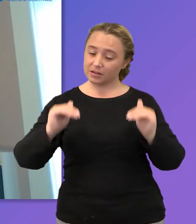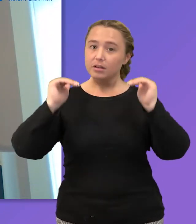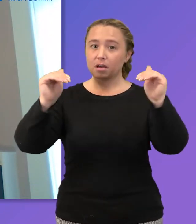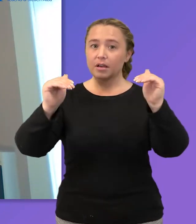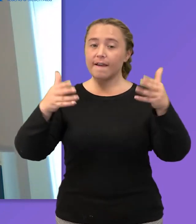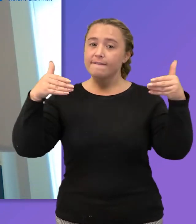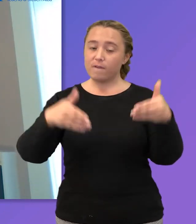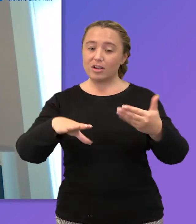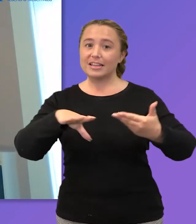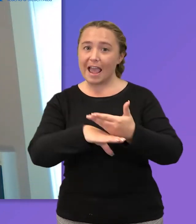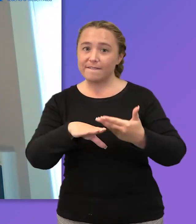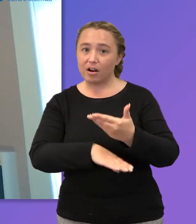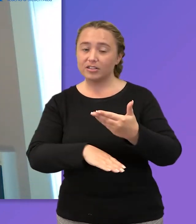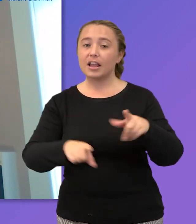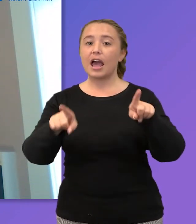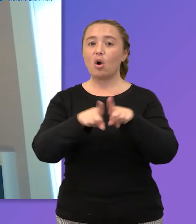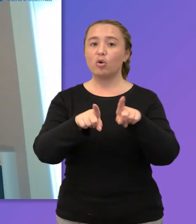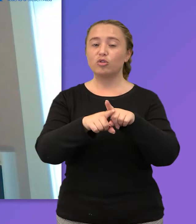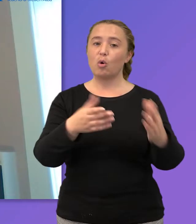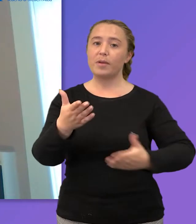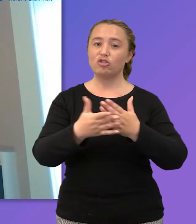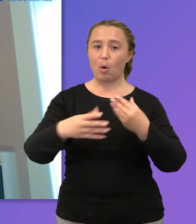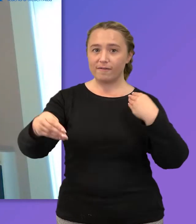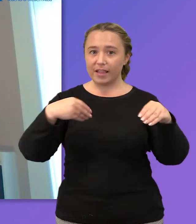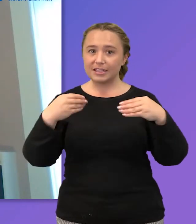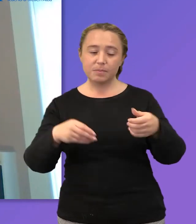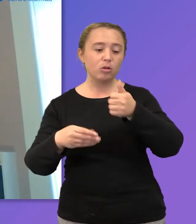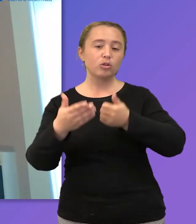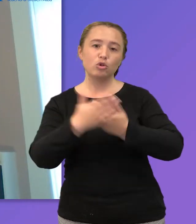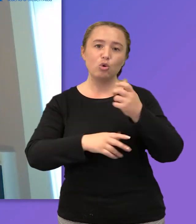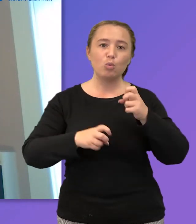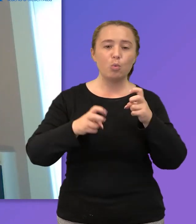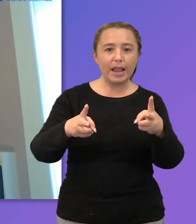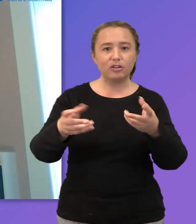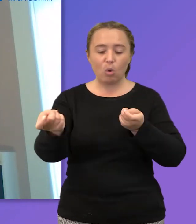service, focused our efforts and enabled us to flex to a whole new way of operating while